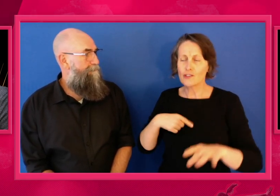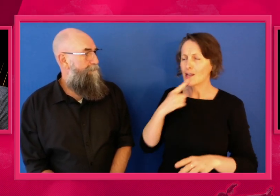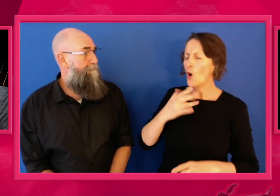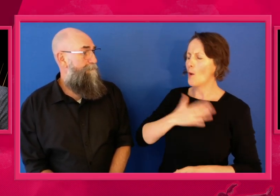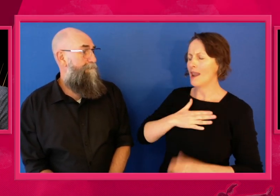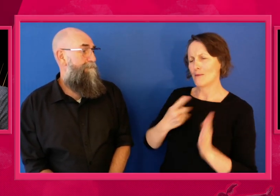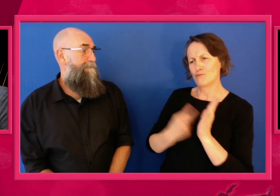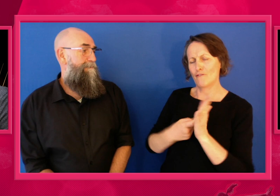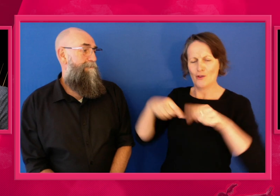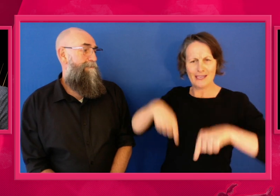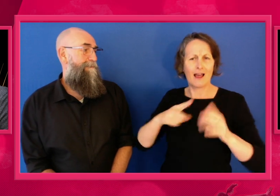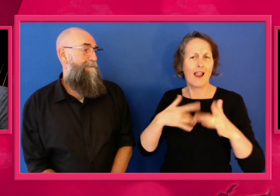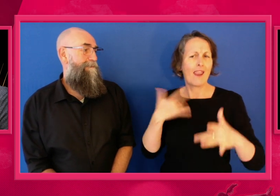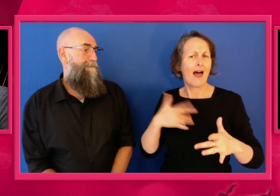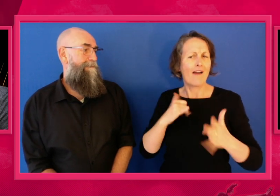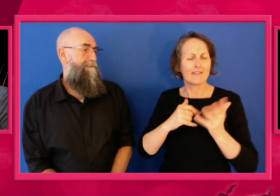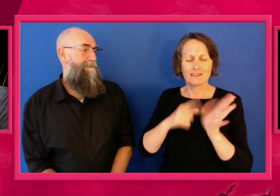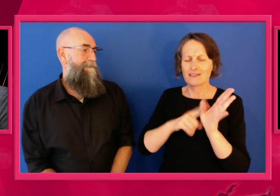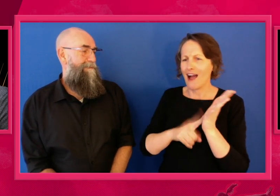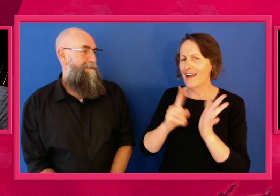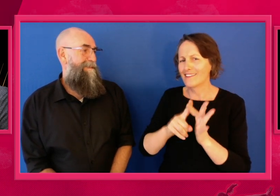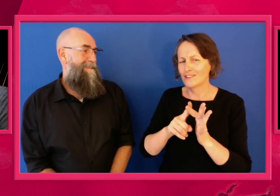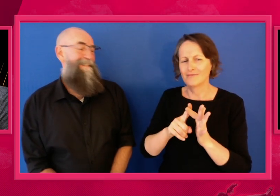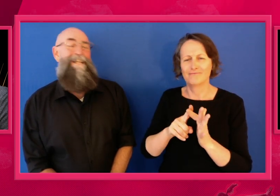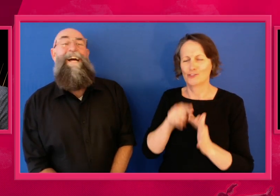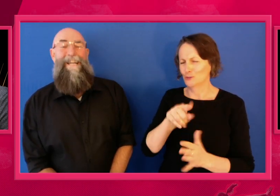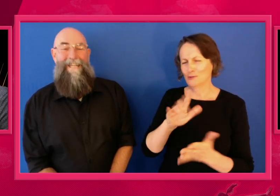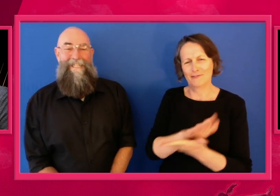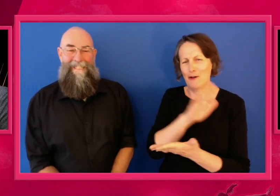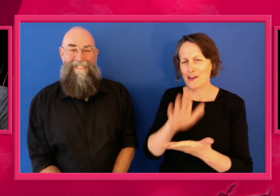lifestyle. Just still serious, but just so happy about it. And what performances we've